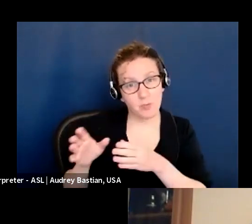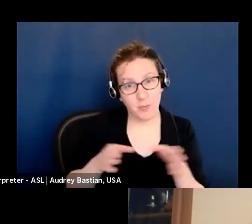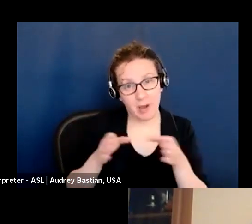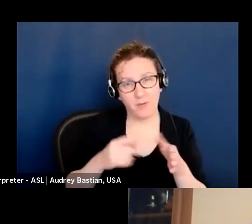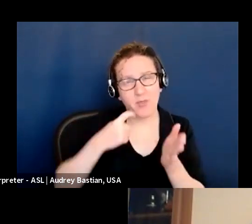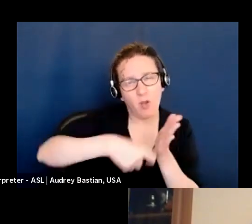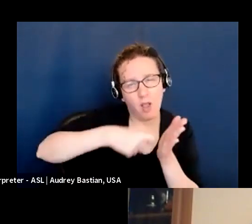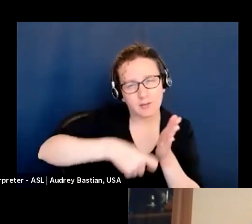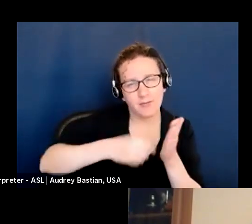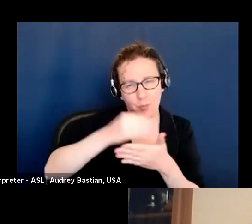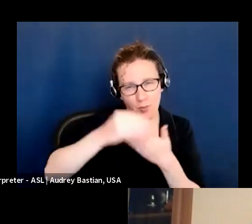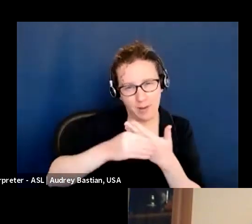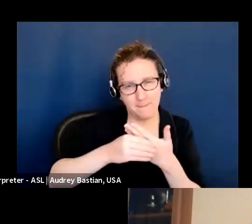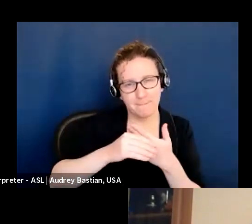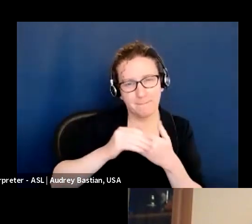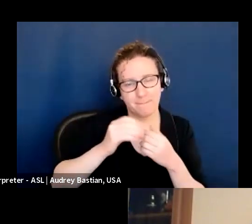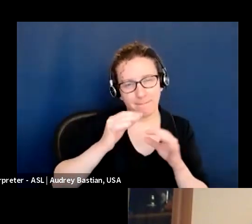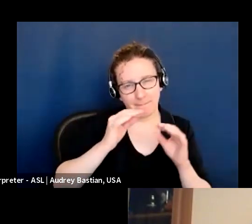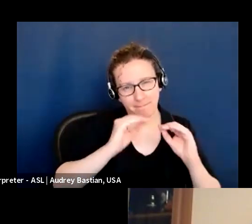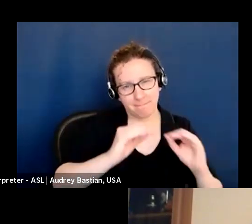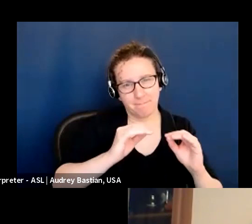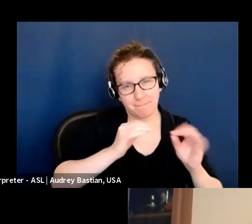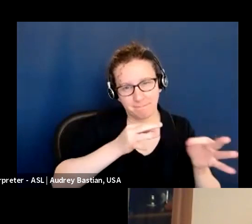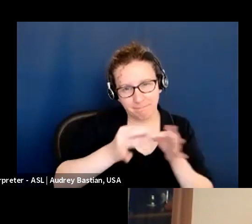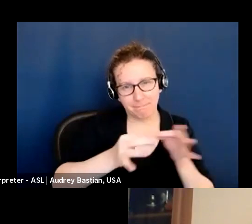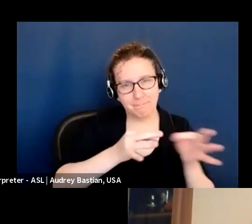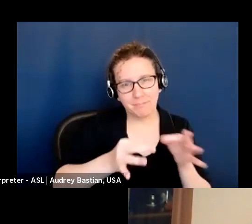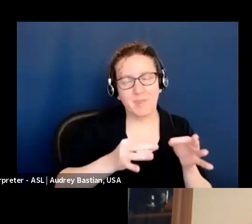and give you enough time to raise some of the money yourself.